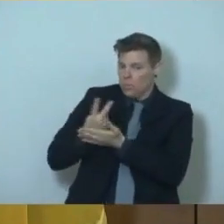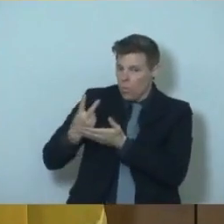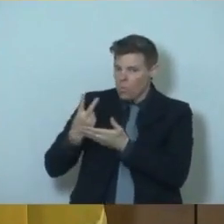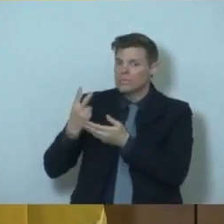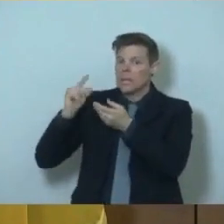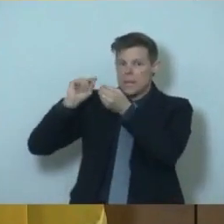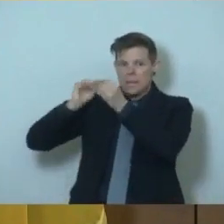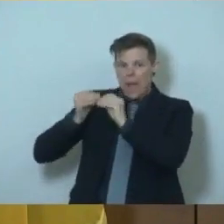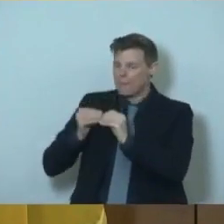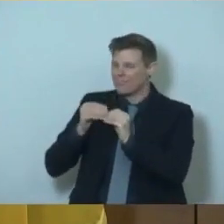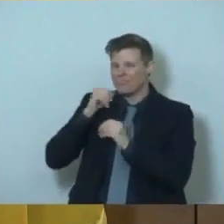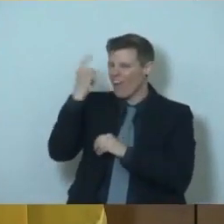THIS DATA IS RITE CALL.